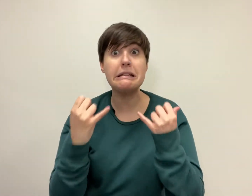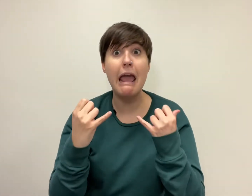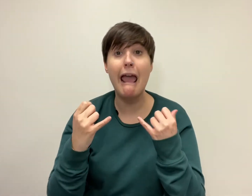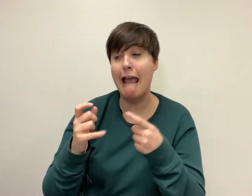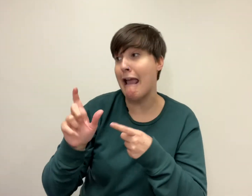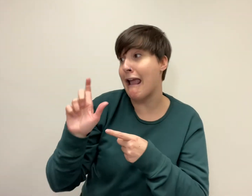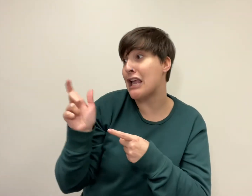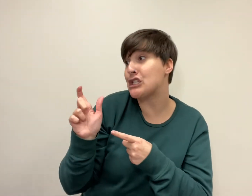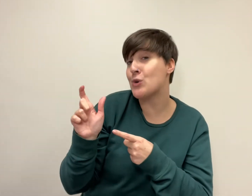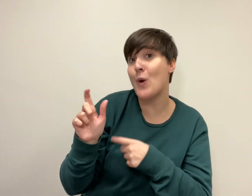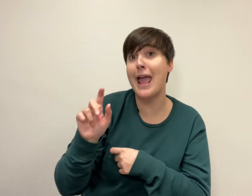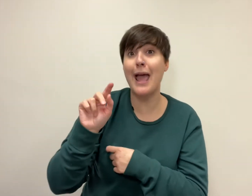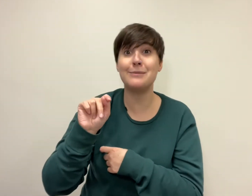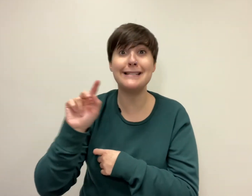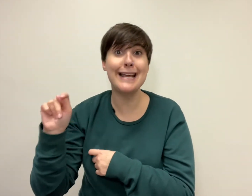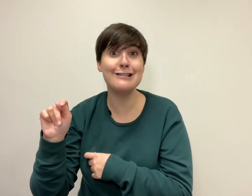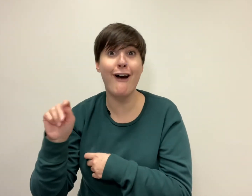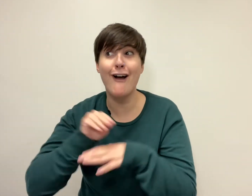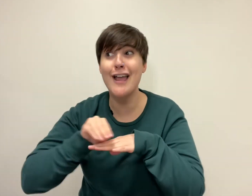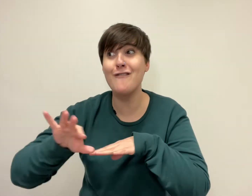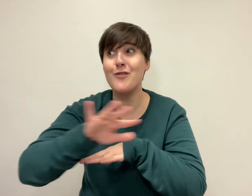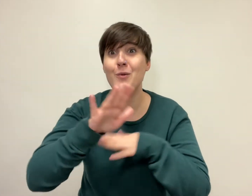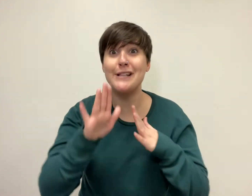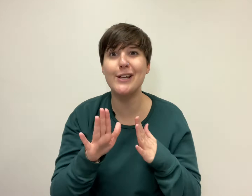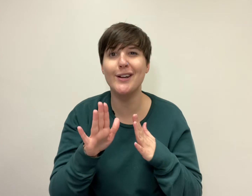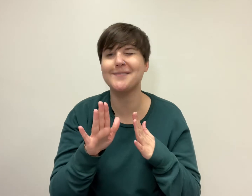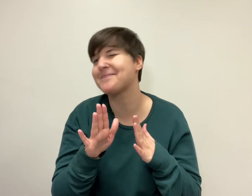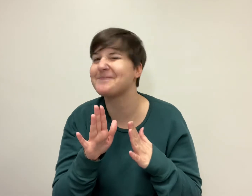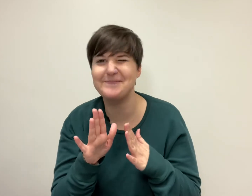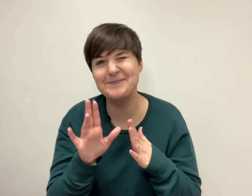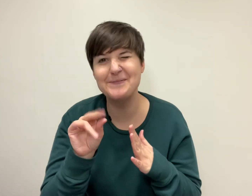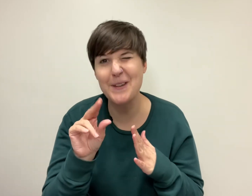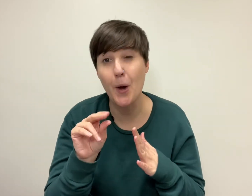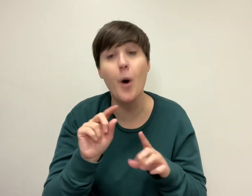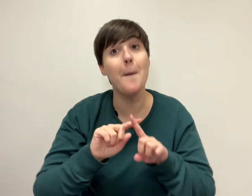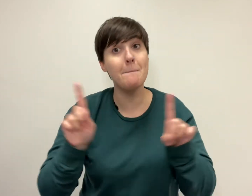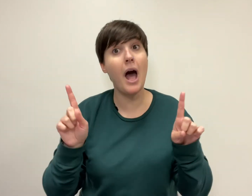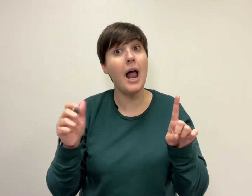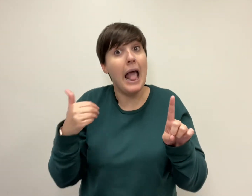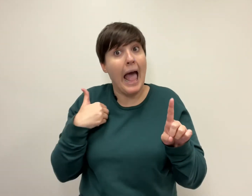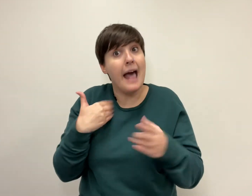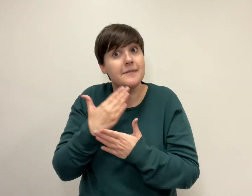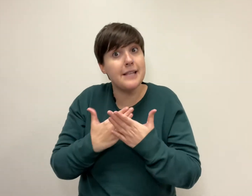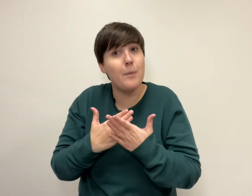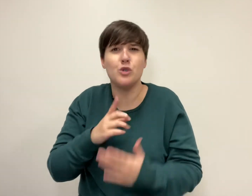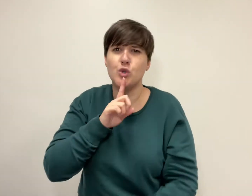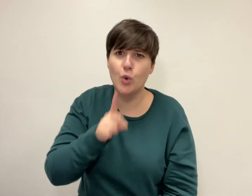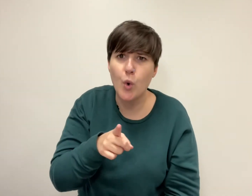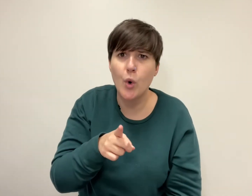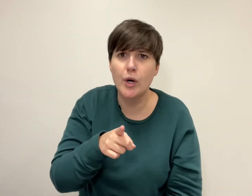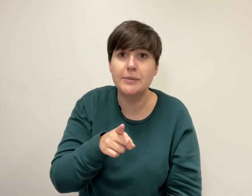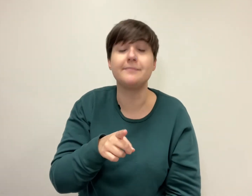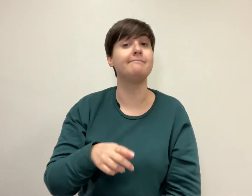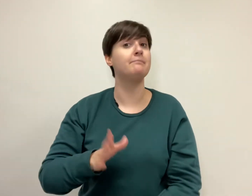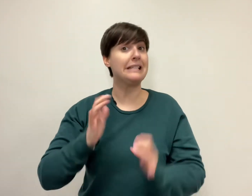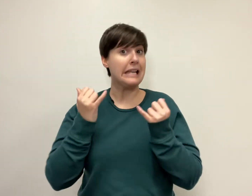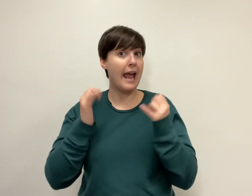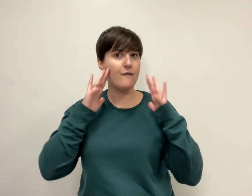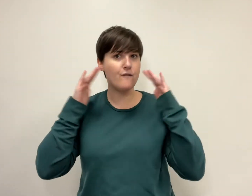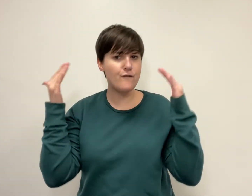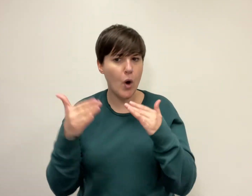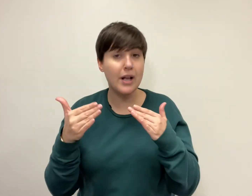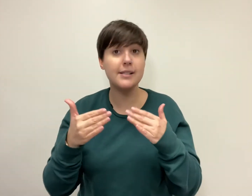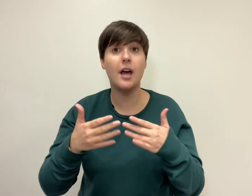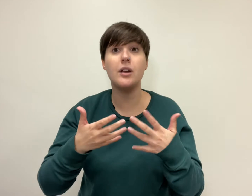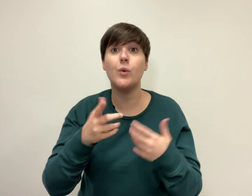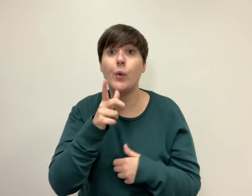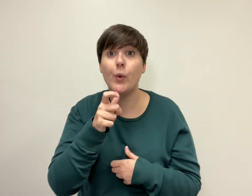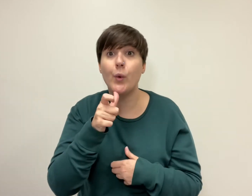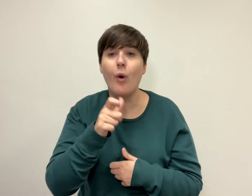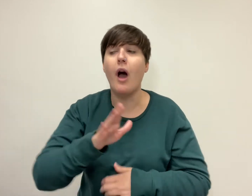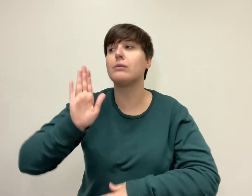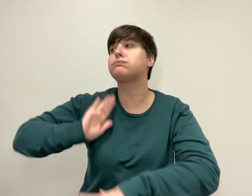Now, I'm not talking about Instagram or Tiktok stars. I'm sure there are many influencers there.